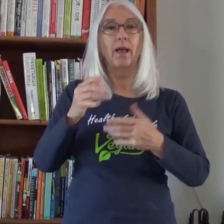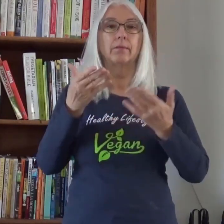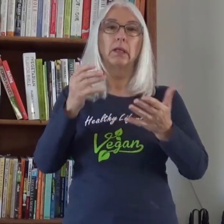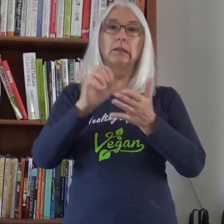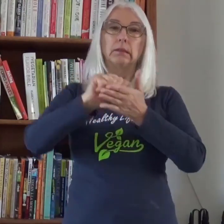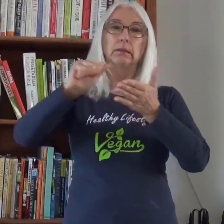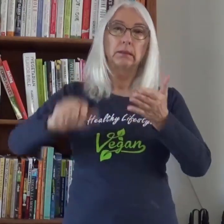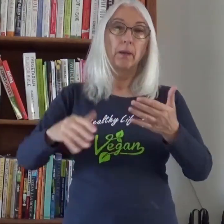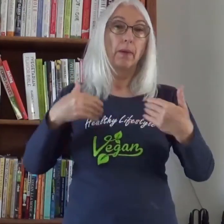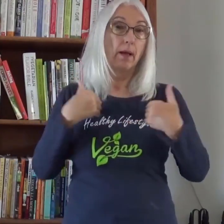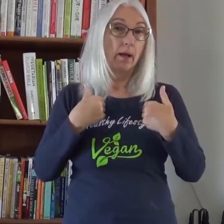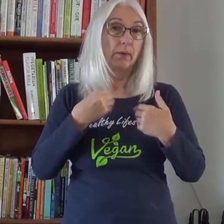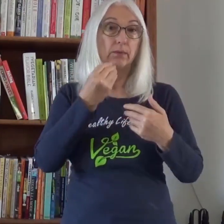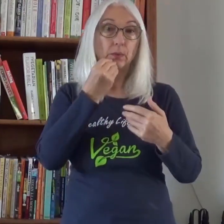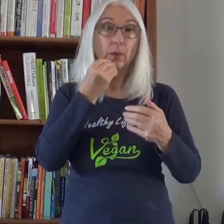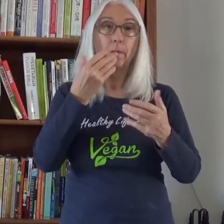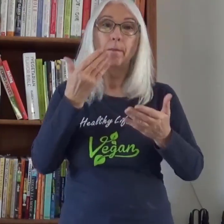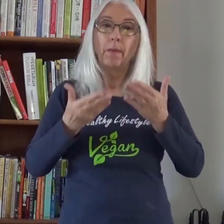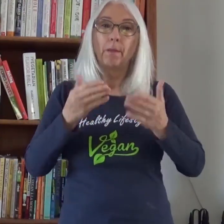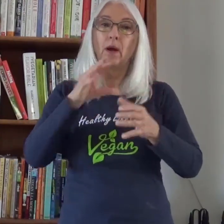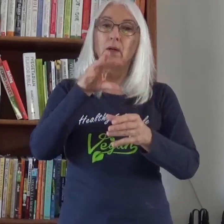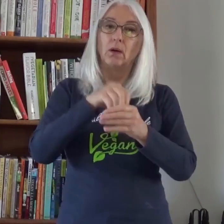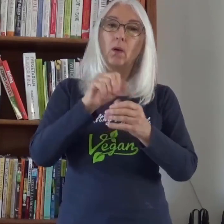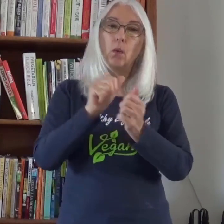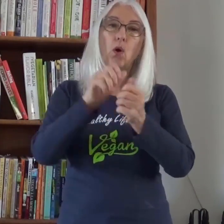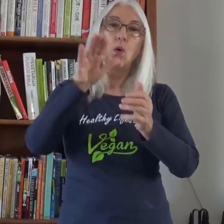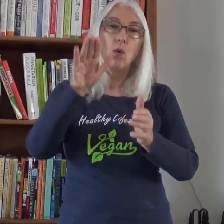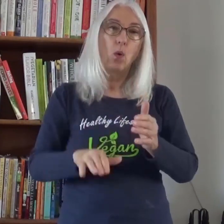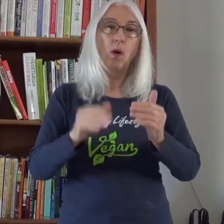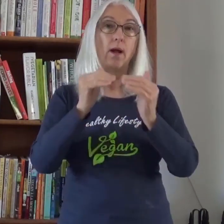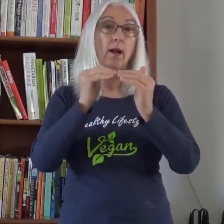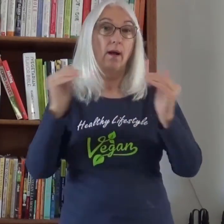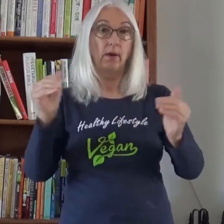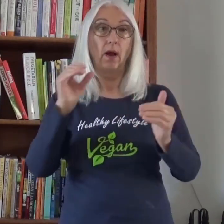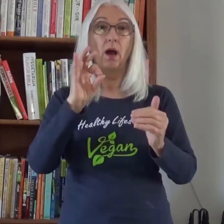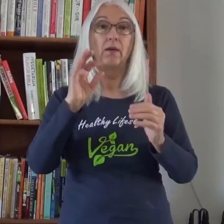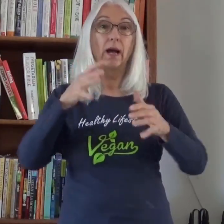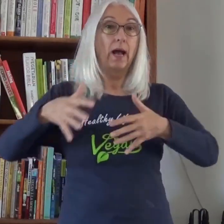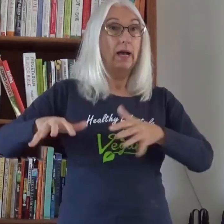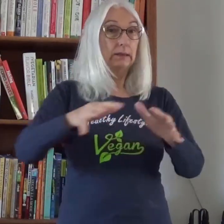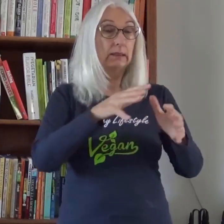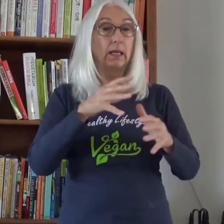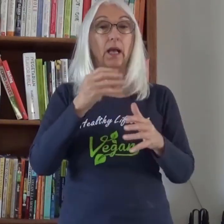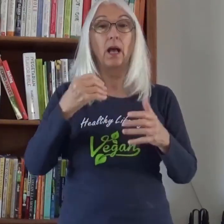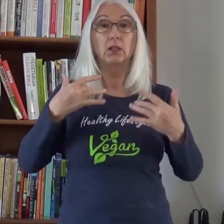Thus, eliminating animal foods may be associated with lower levels of anxiety and